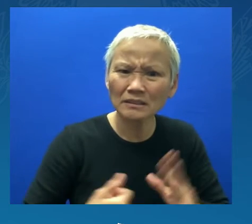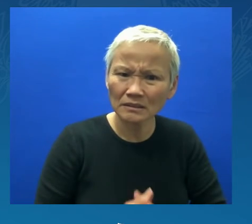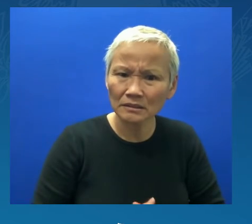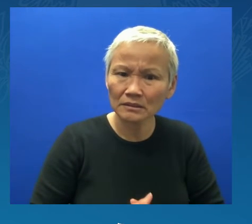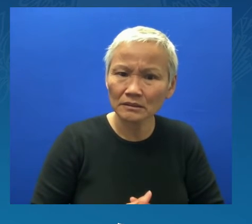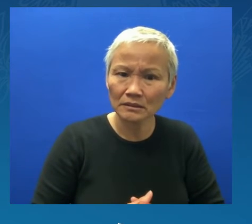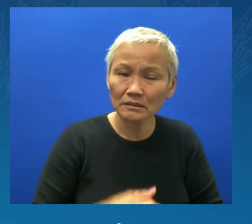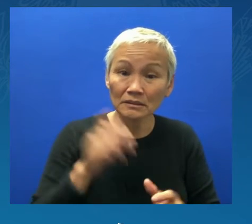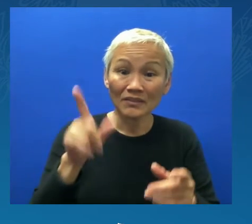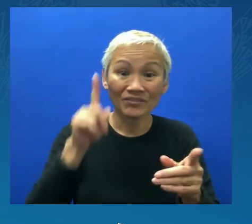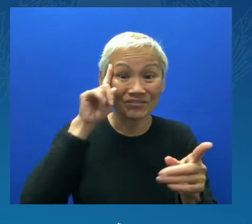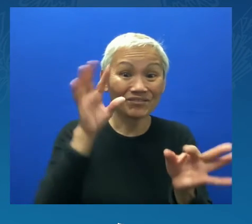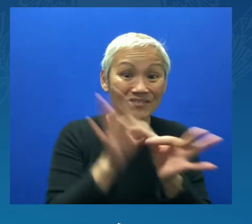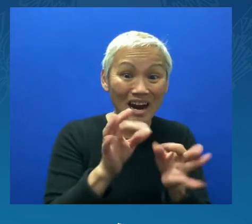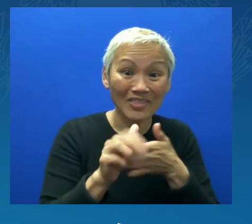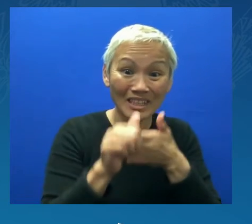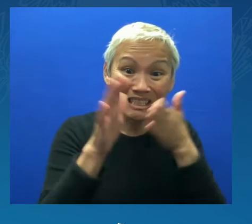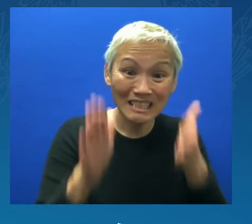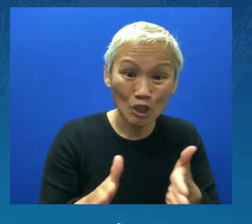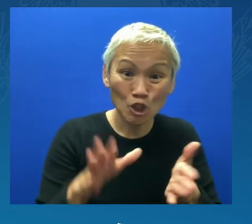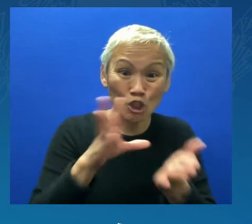and, among them, university presidents.